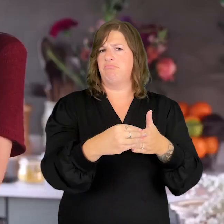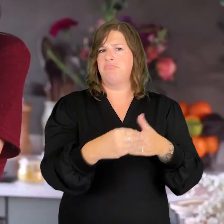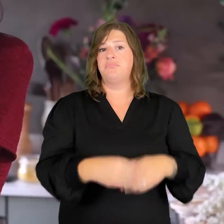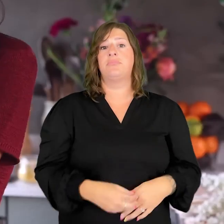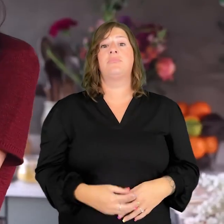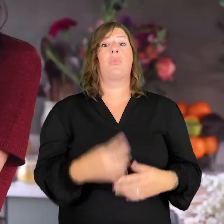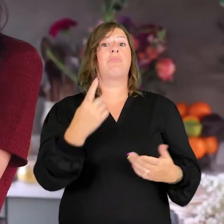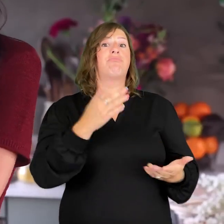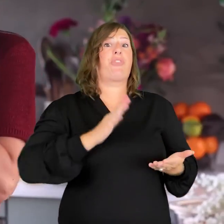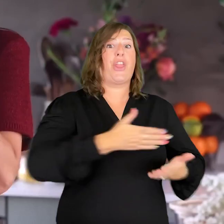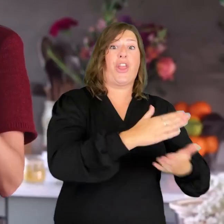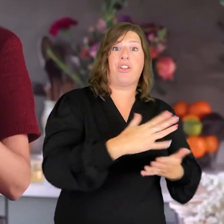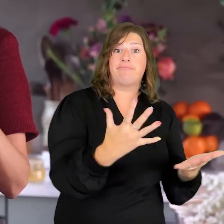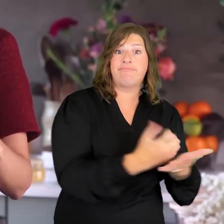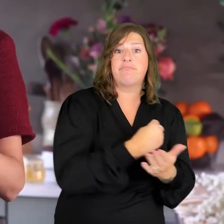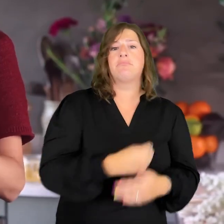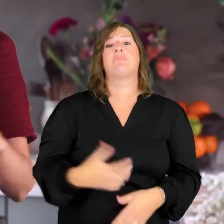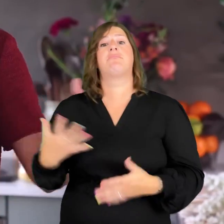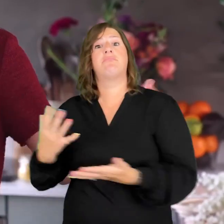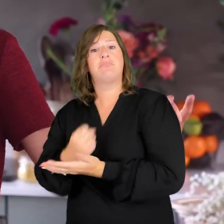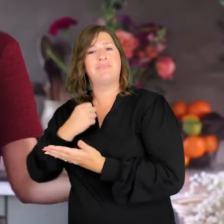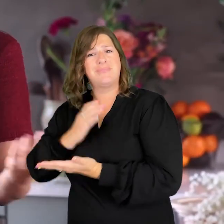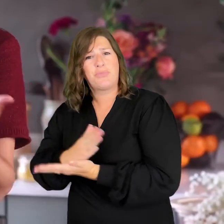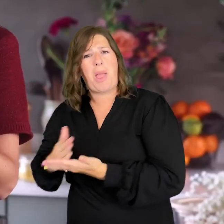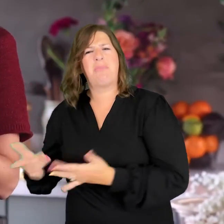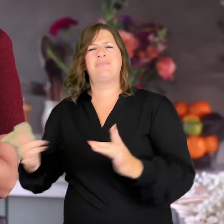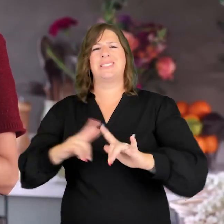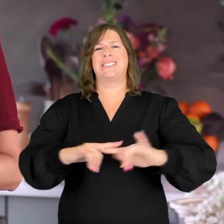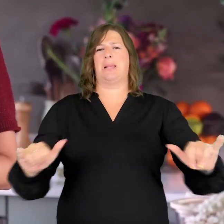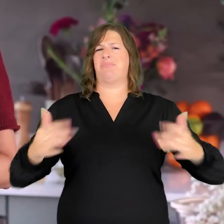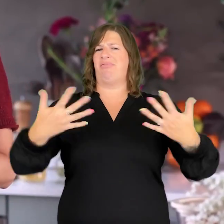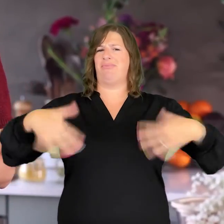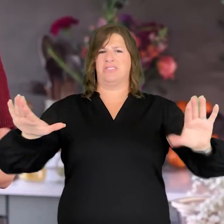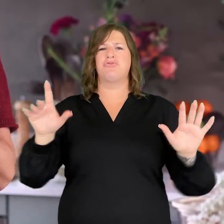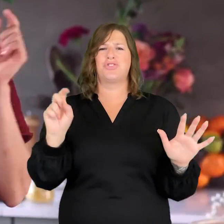That way while one thing is cooking, we can chop another thing and it all just comes together at the same time.